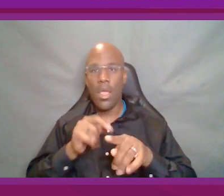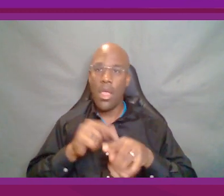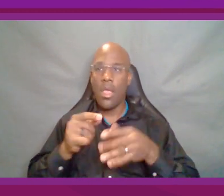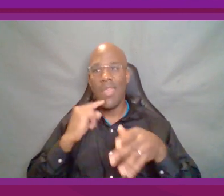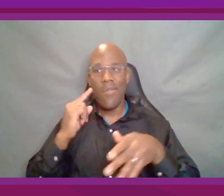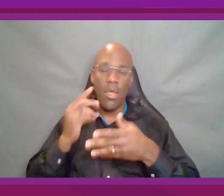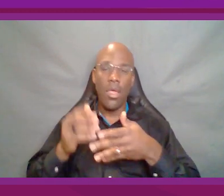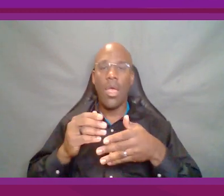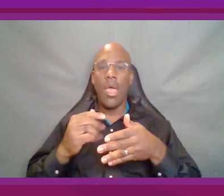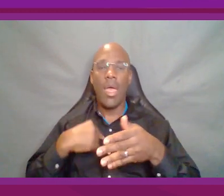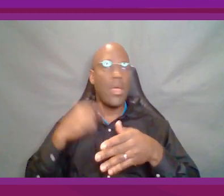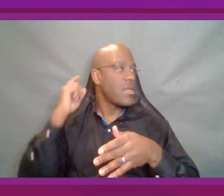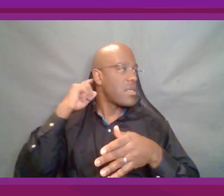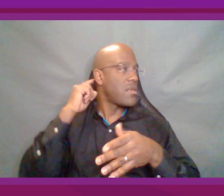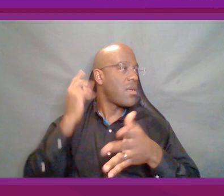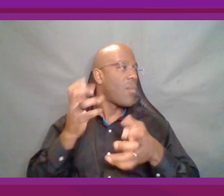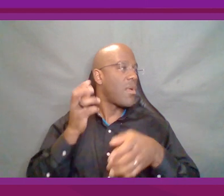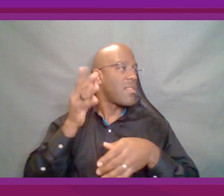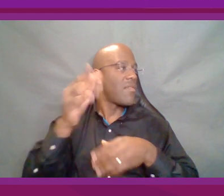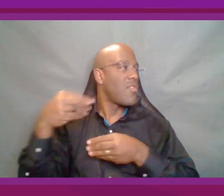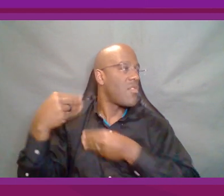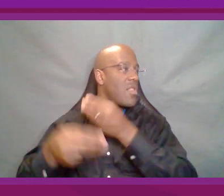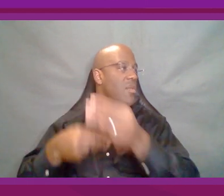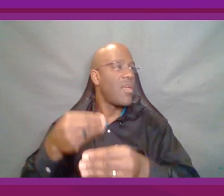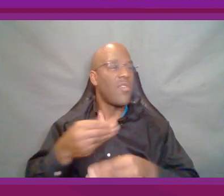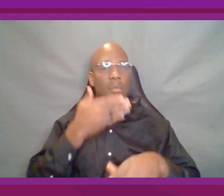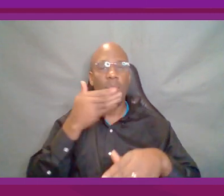I had to remember that I wanted the future generation to have better experiences than we've